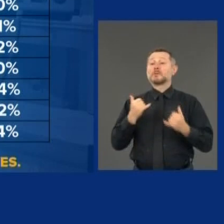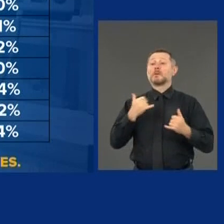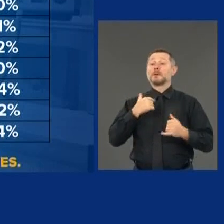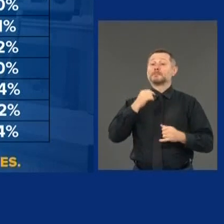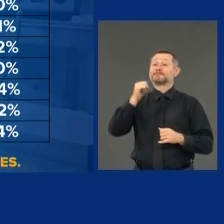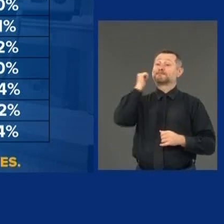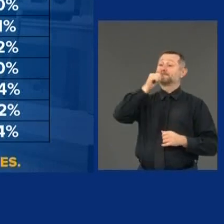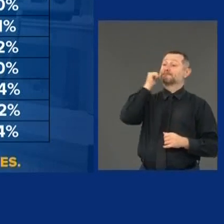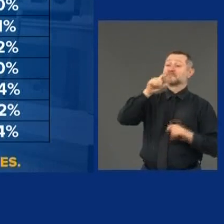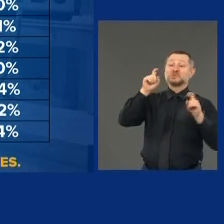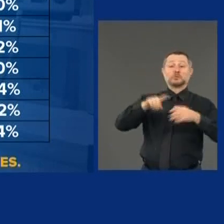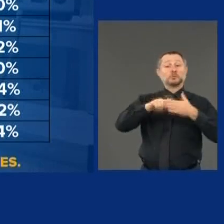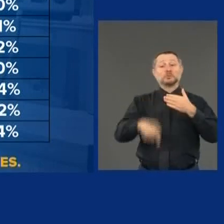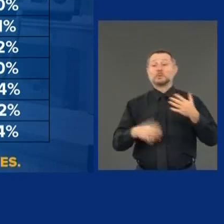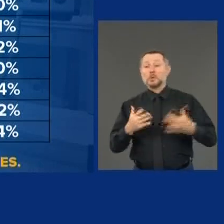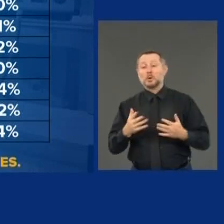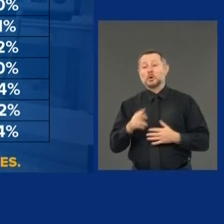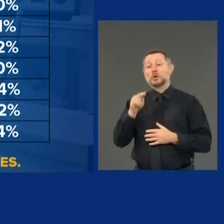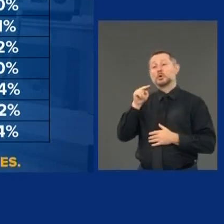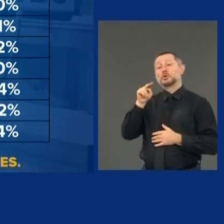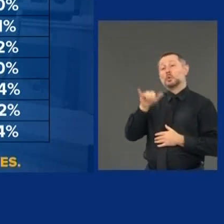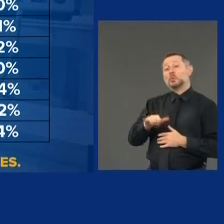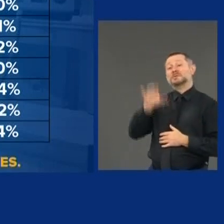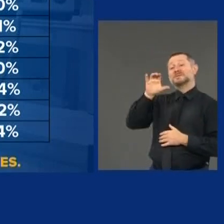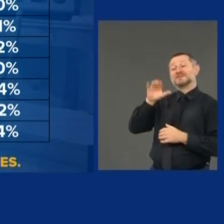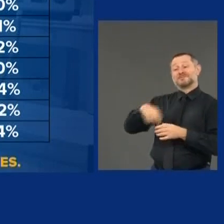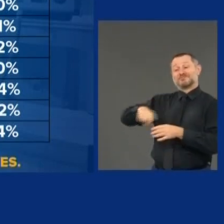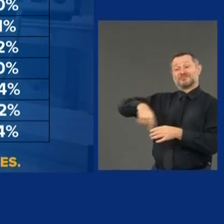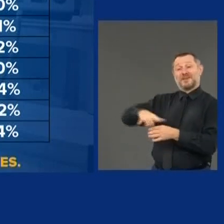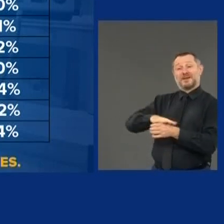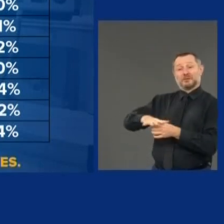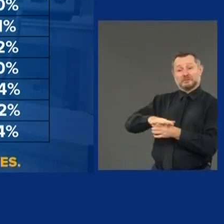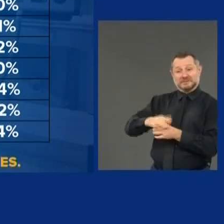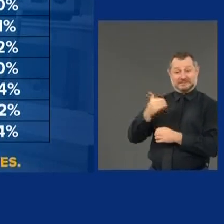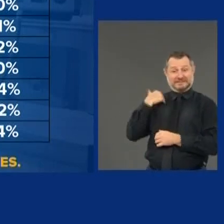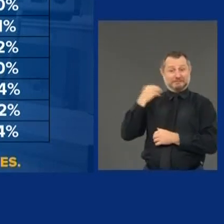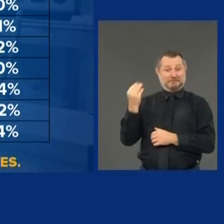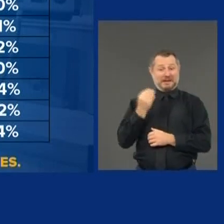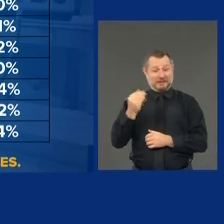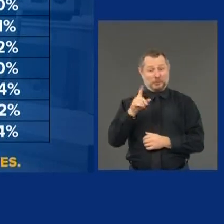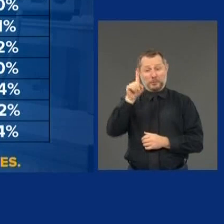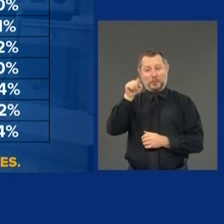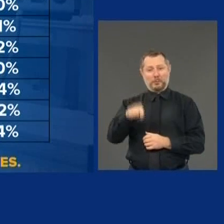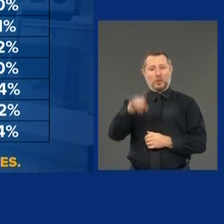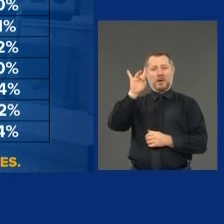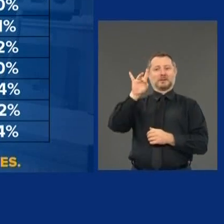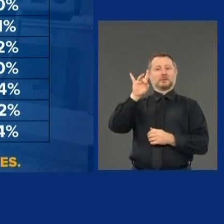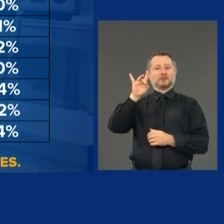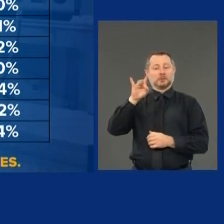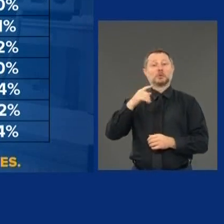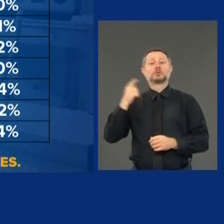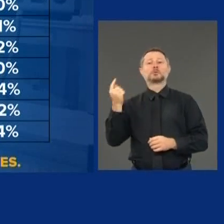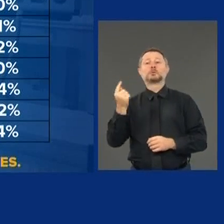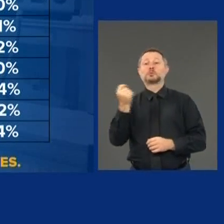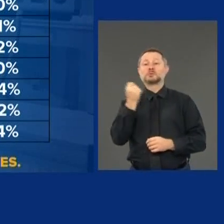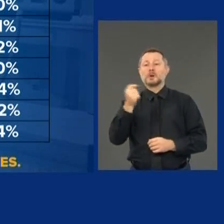THAT'S THE NUMBER THAT WE HAVE TO WATCH. SO, DAILY TEST RESULTS BY REGION.